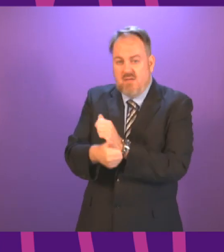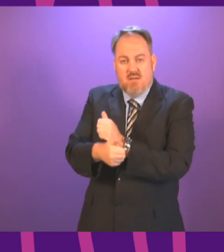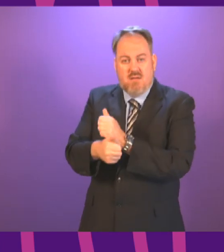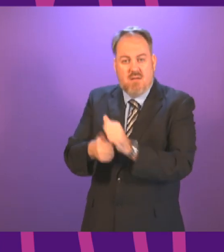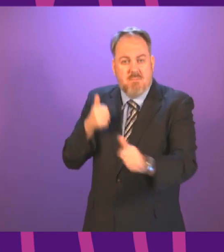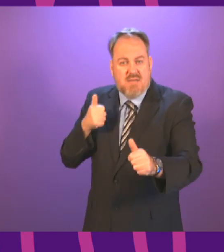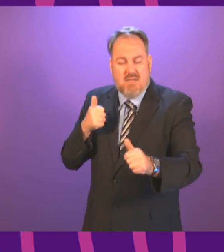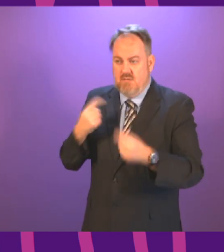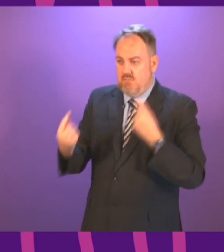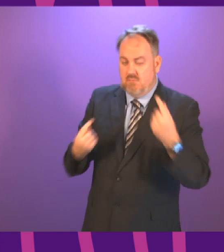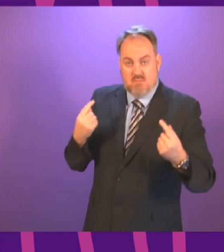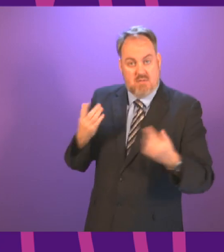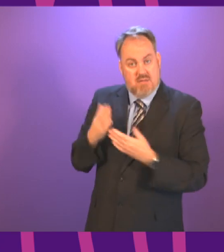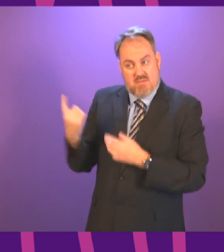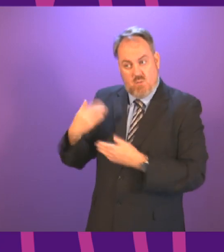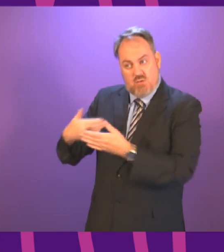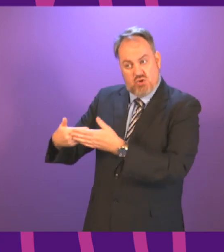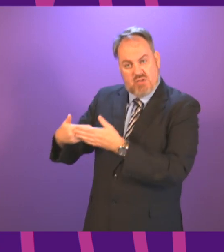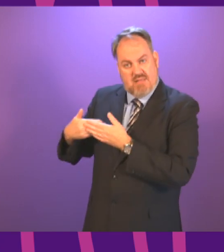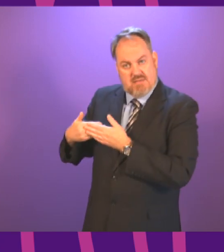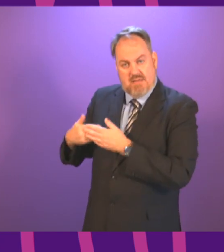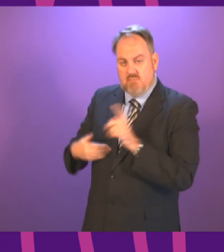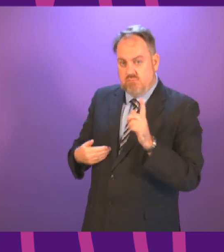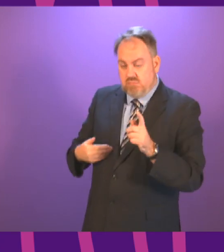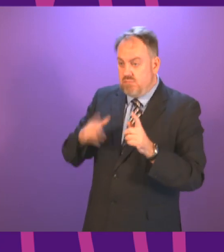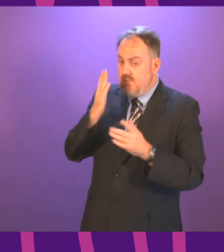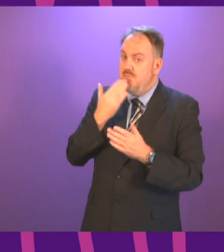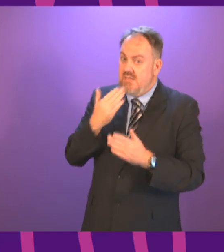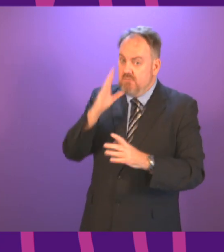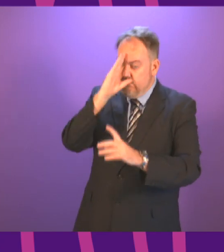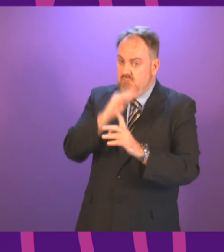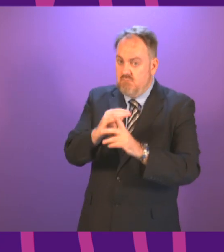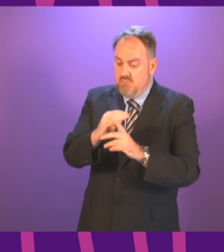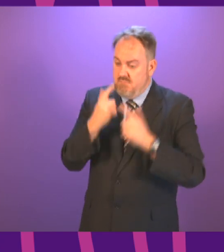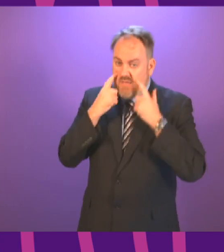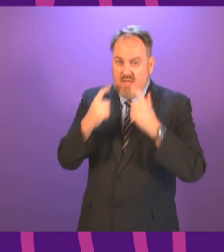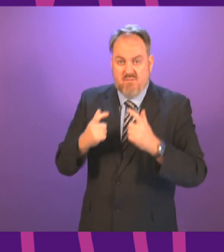other public sector employers—that they must exercise extreme caution with those in